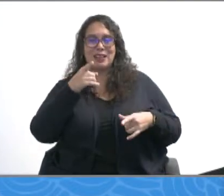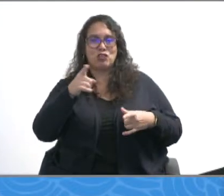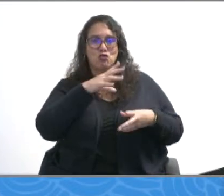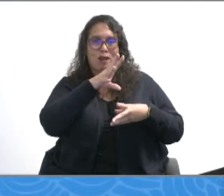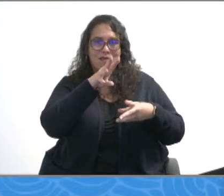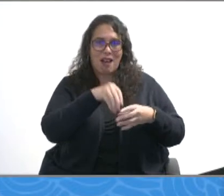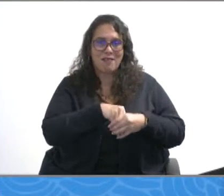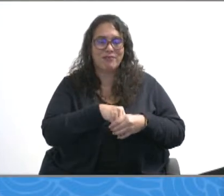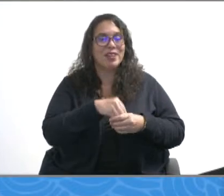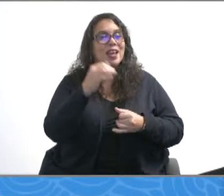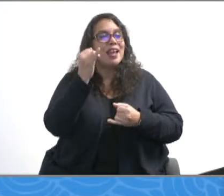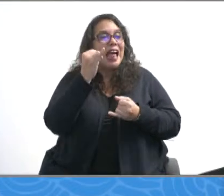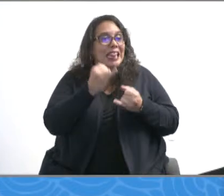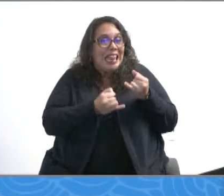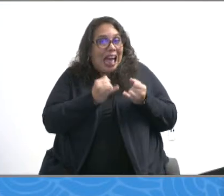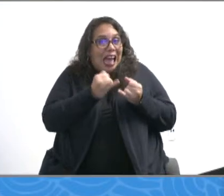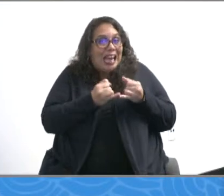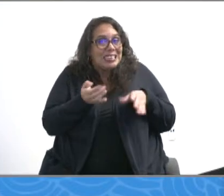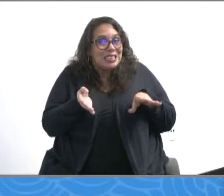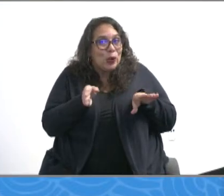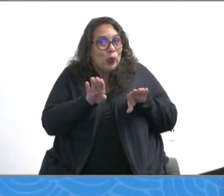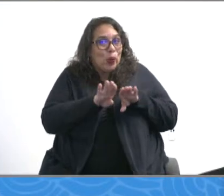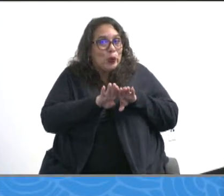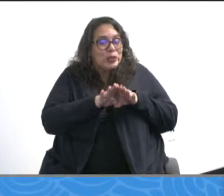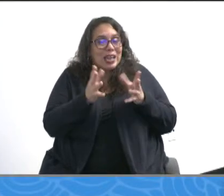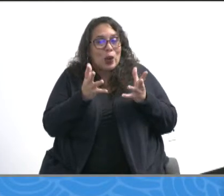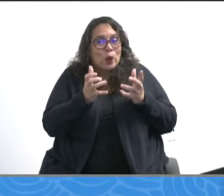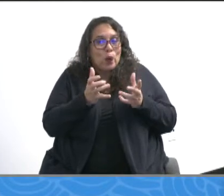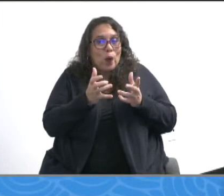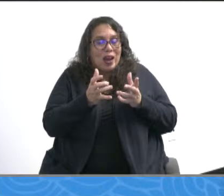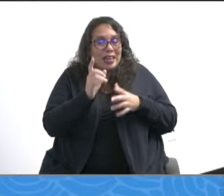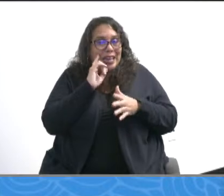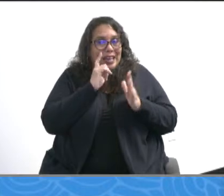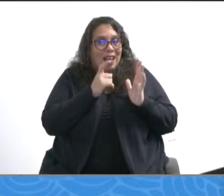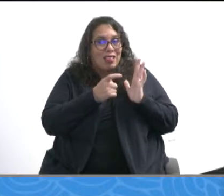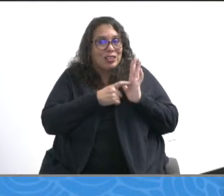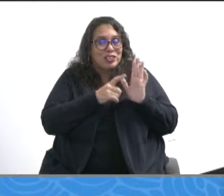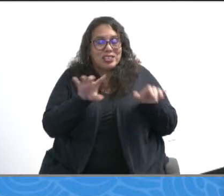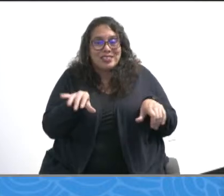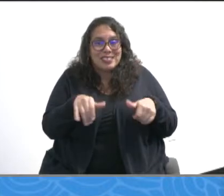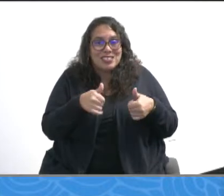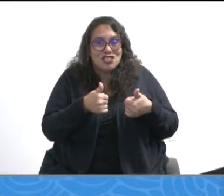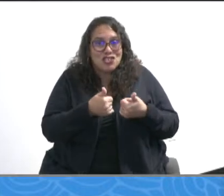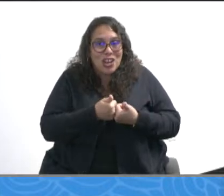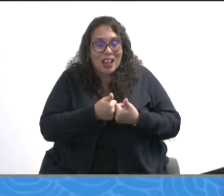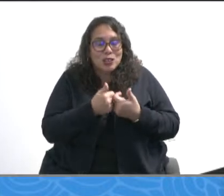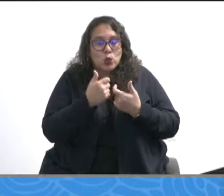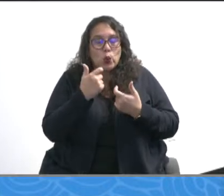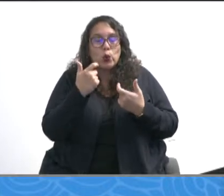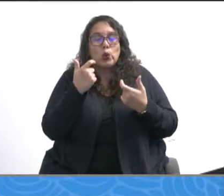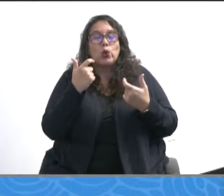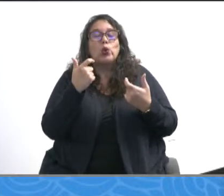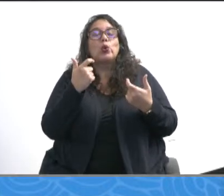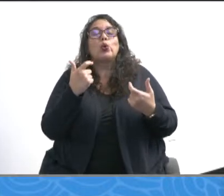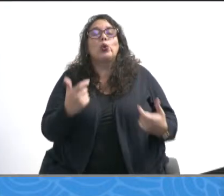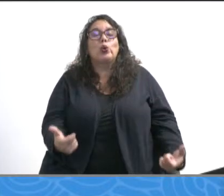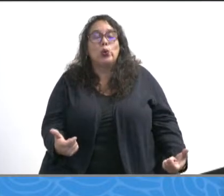And lastly, just in closing, we wanna acknowledge that the challenges have been huge and far reaching in our district,